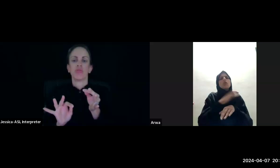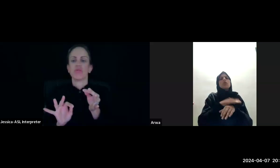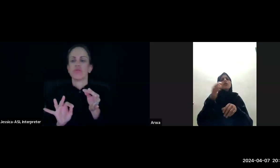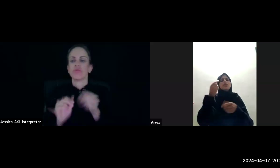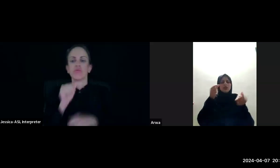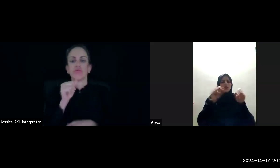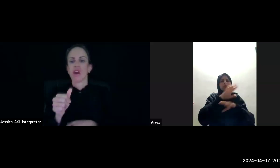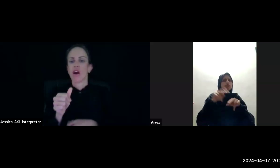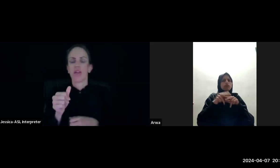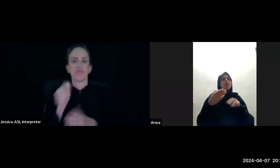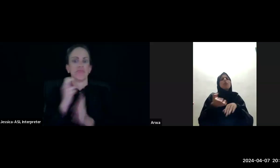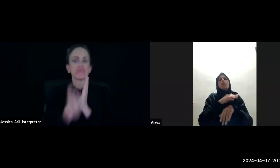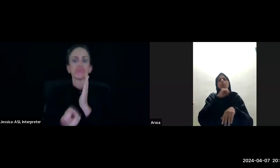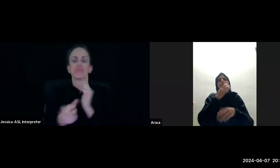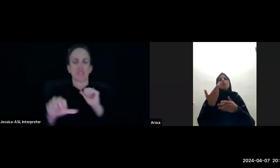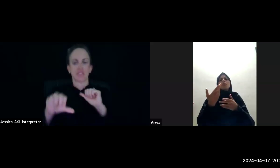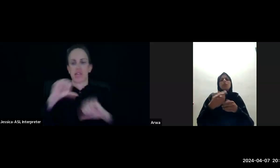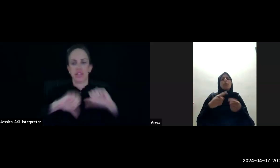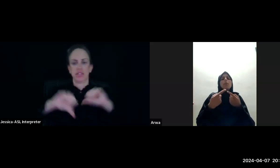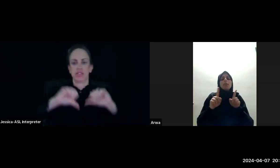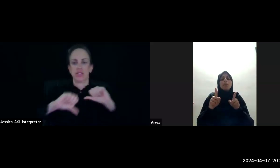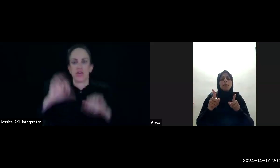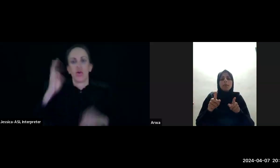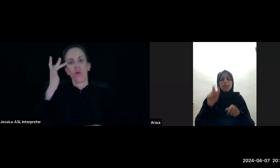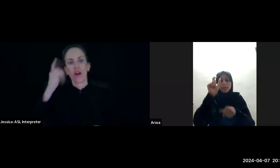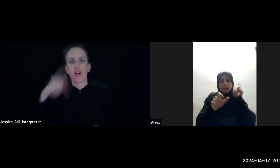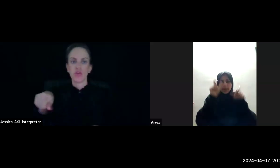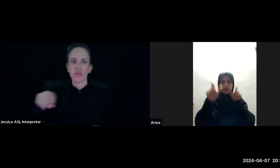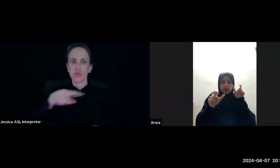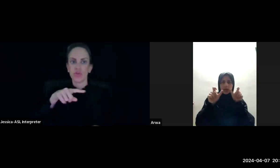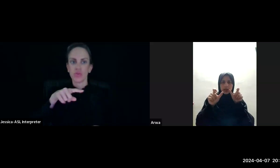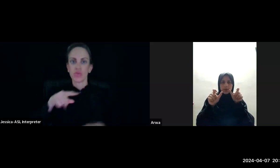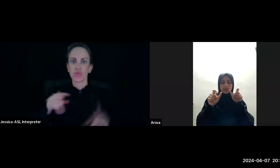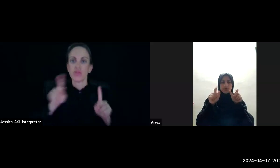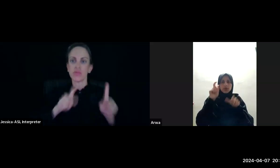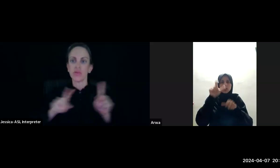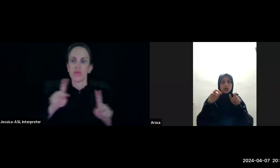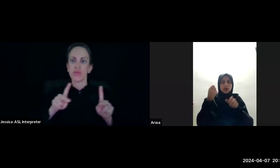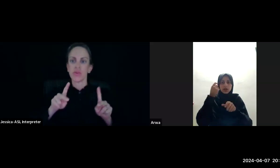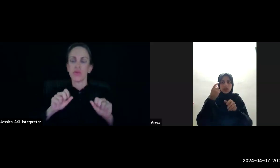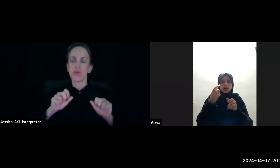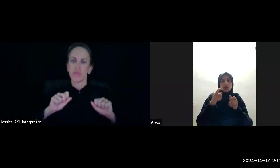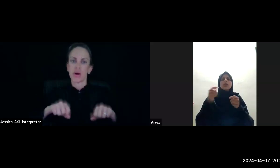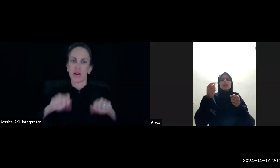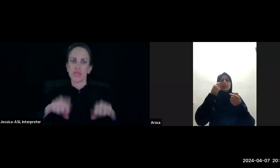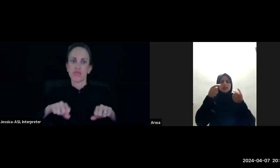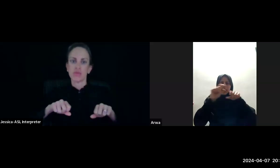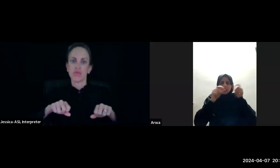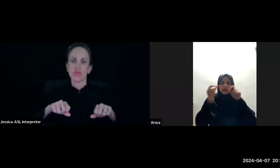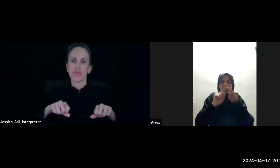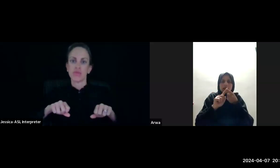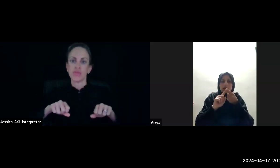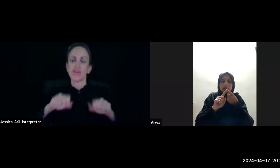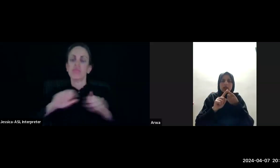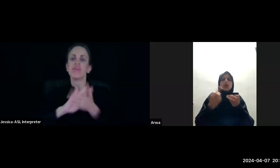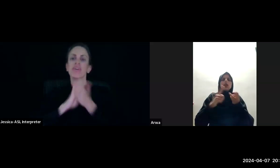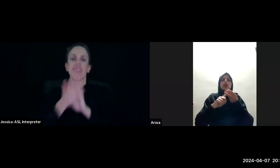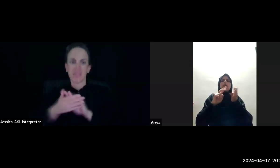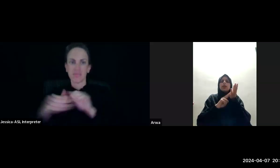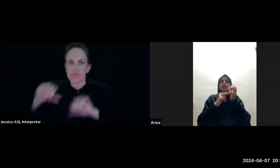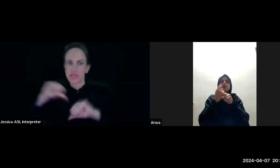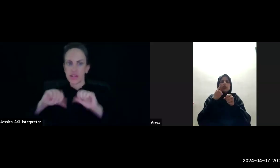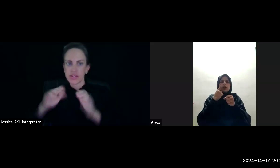because you are people who could be a scientist who could be an engineer. you could be a doctor .